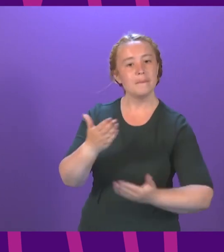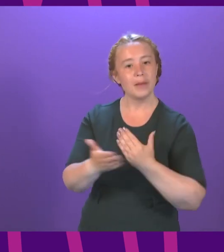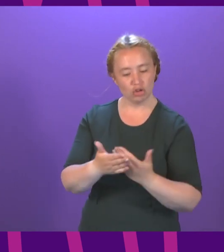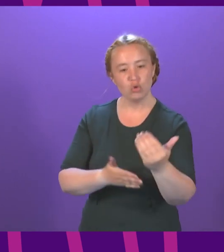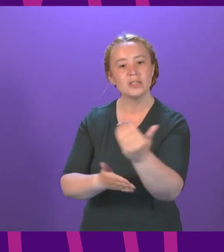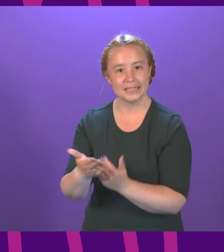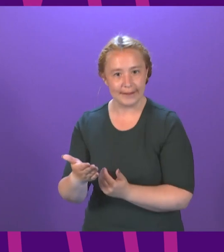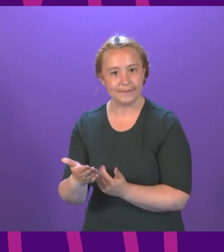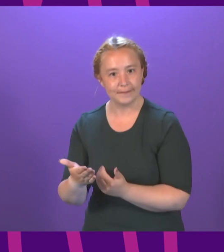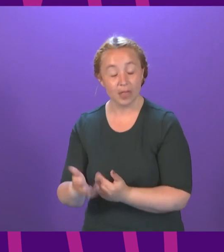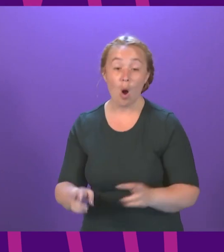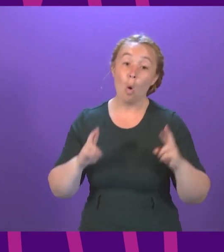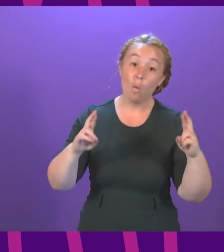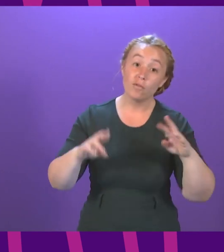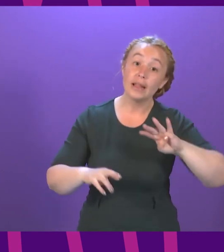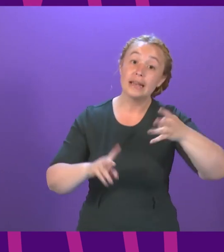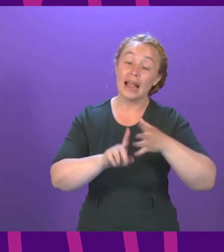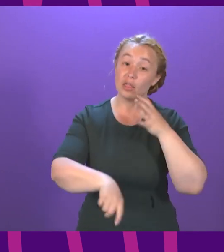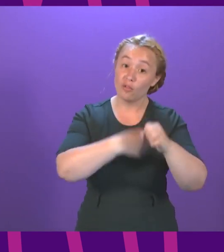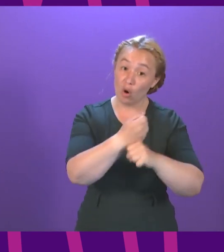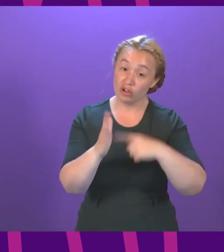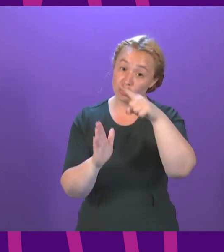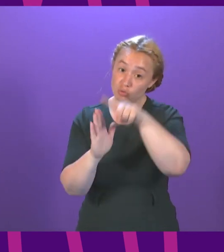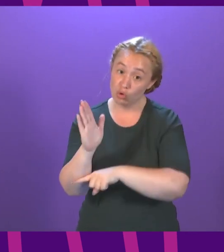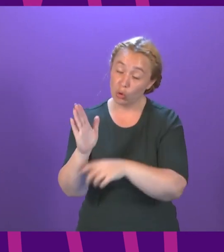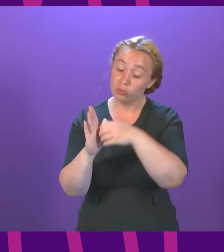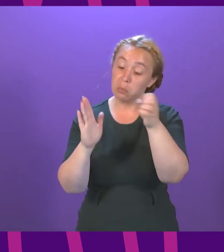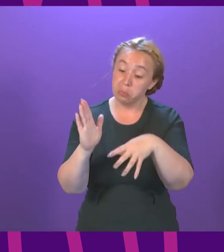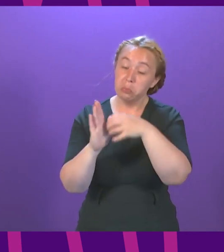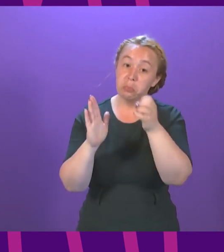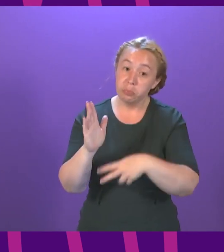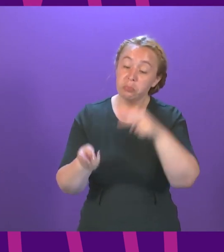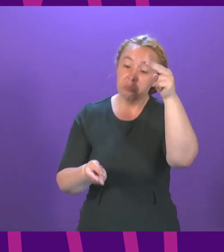I hope that 9 August will see the further lifting of all the major remaining legal restrictions.